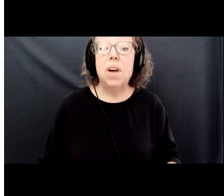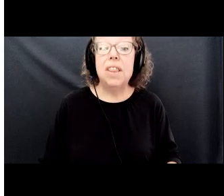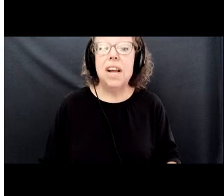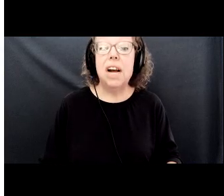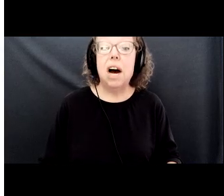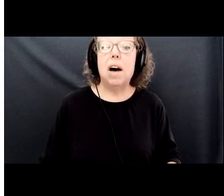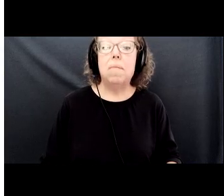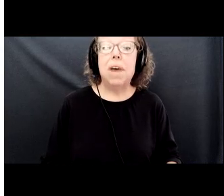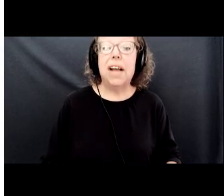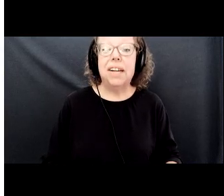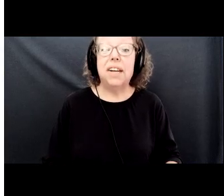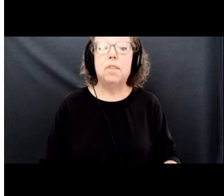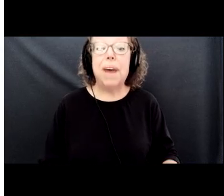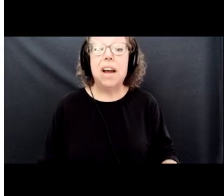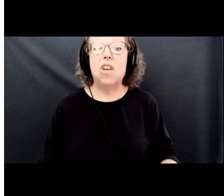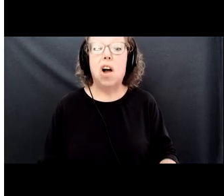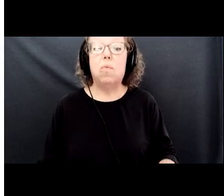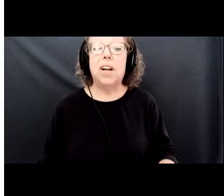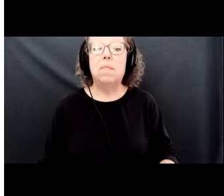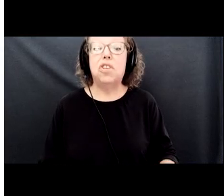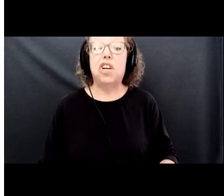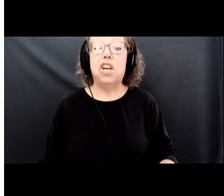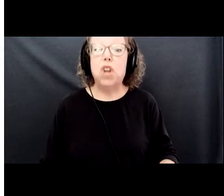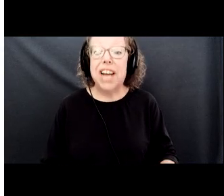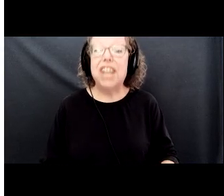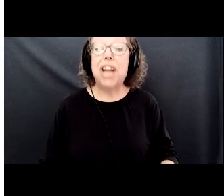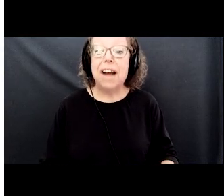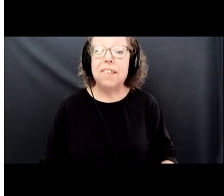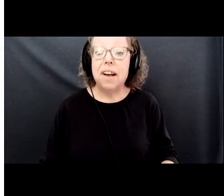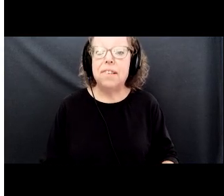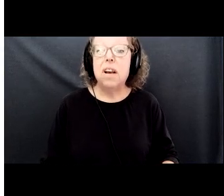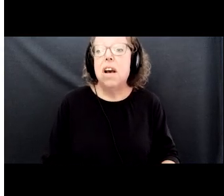one thing I'd like to expand on when it comes to communication access